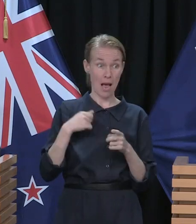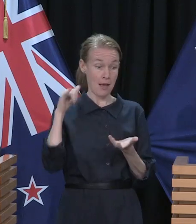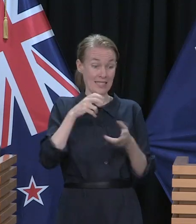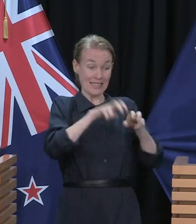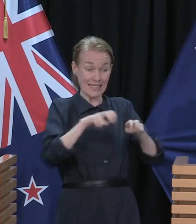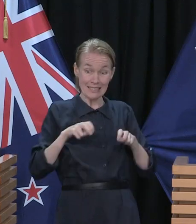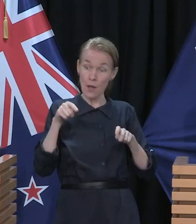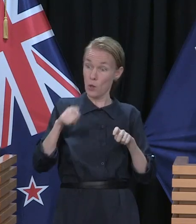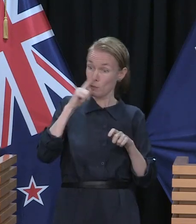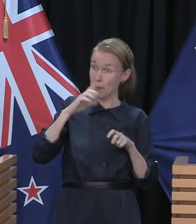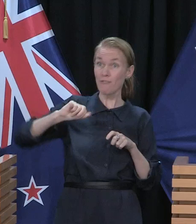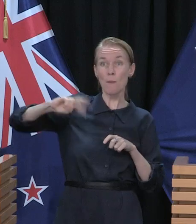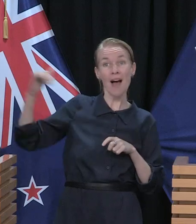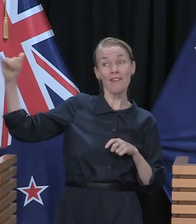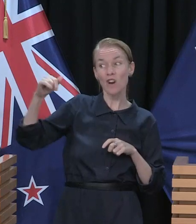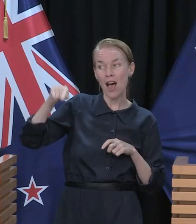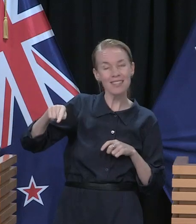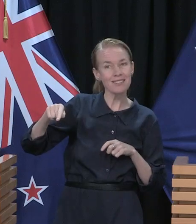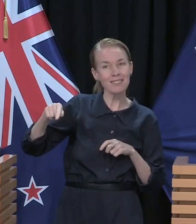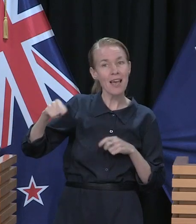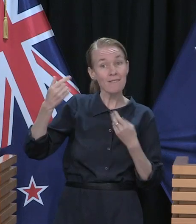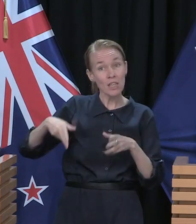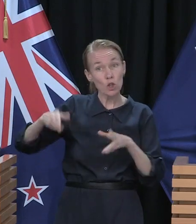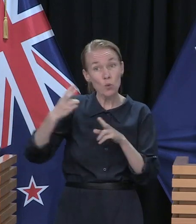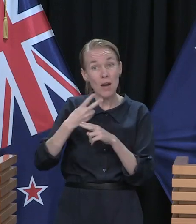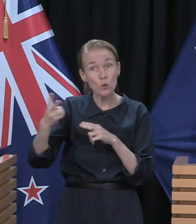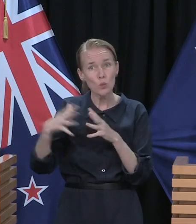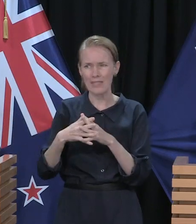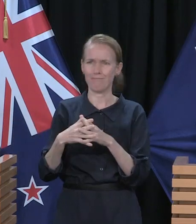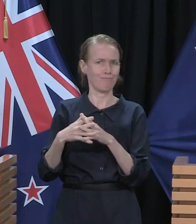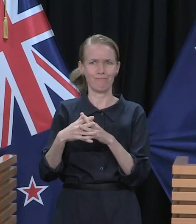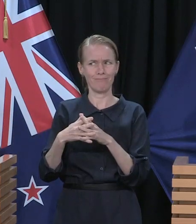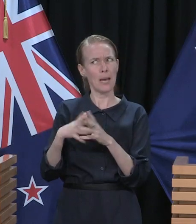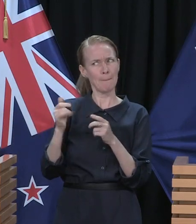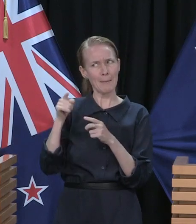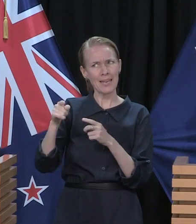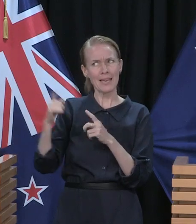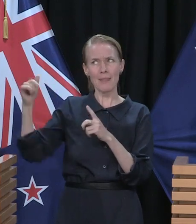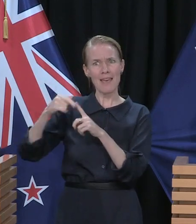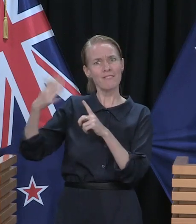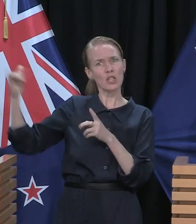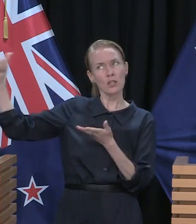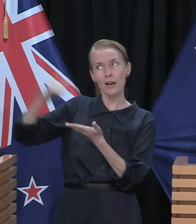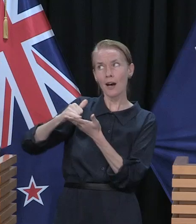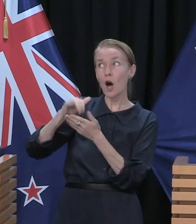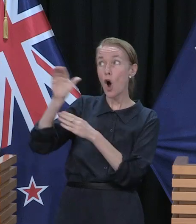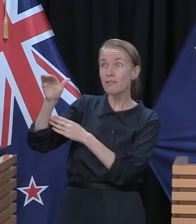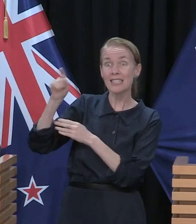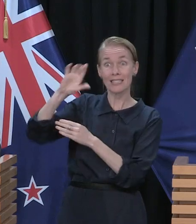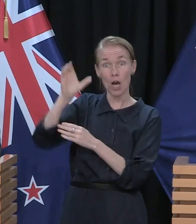planes with people who have come from other countries who have not - you know, been through isolation who may well have come from countries where